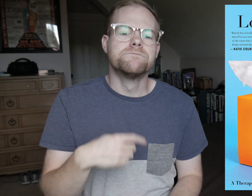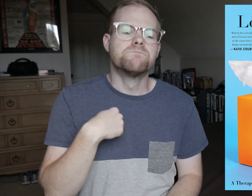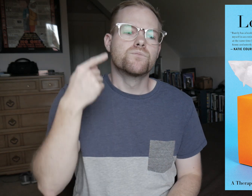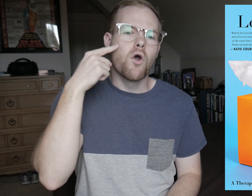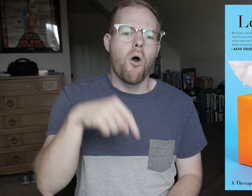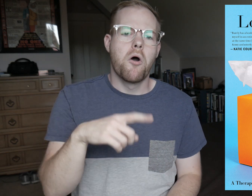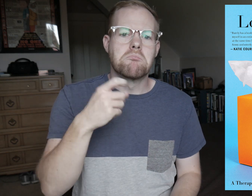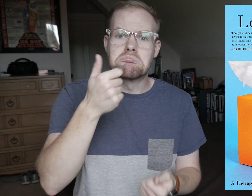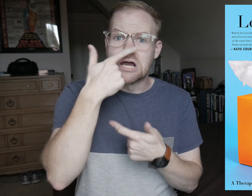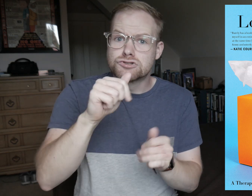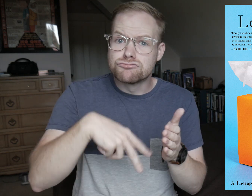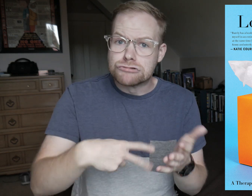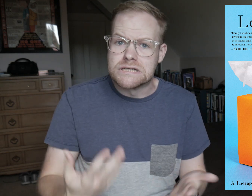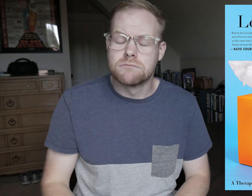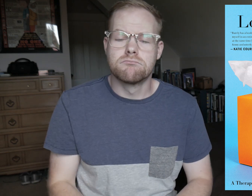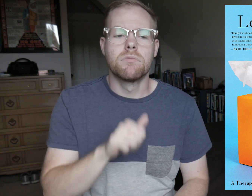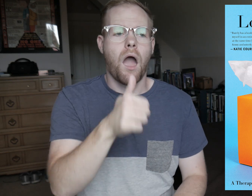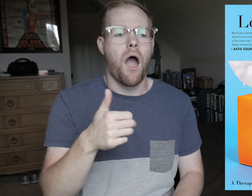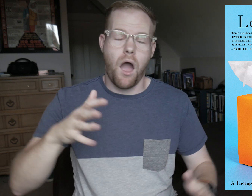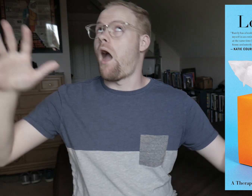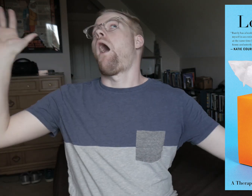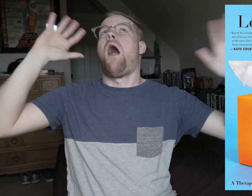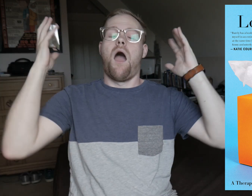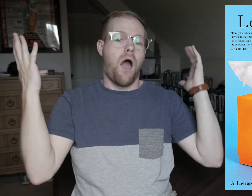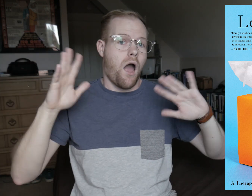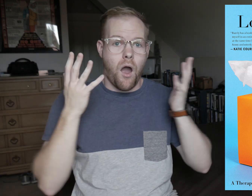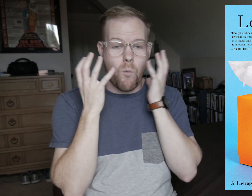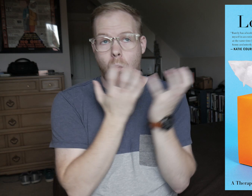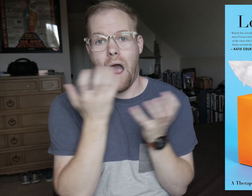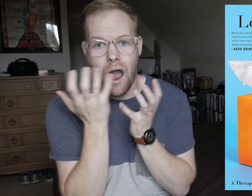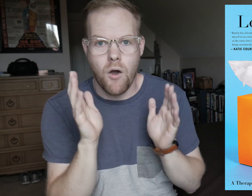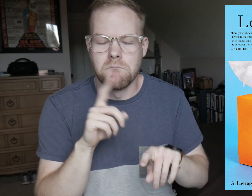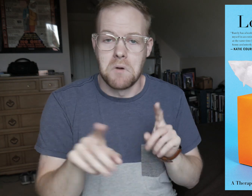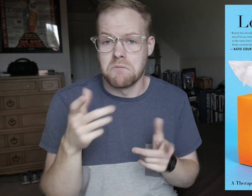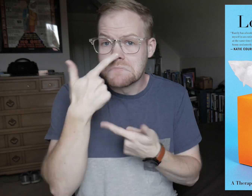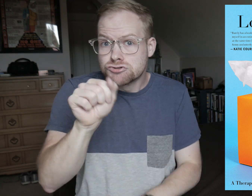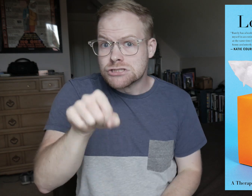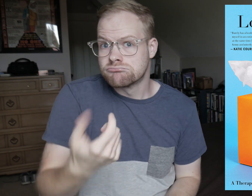I thought this was an interesting read. Not blow-away-amazing, but interesting for sure.